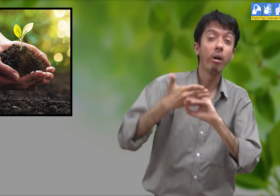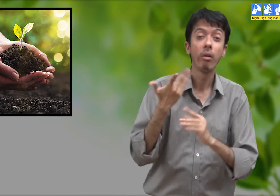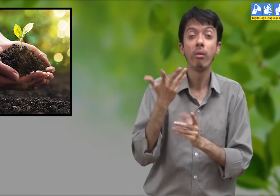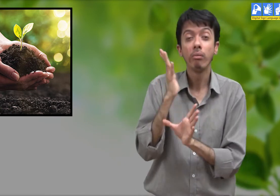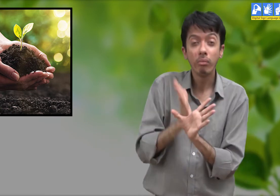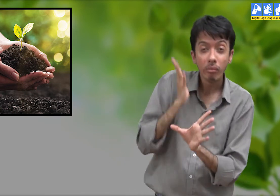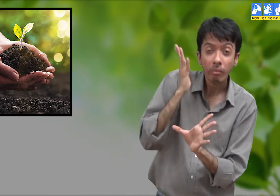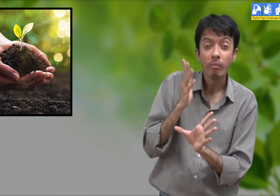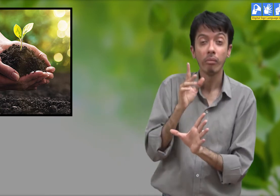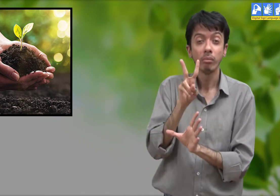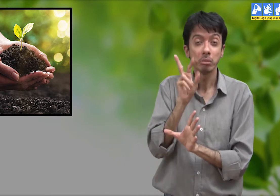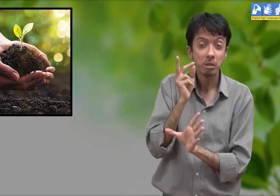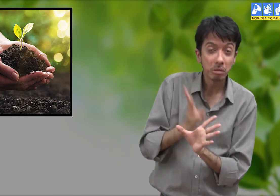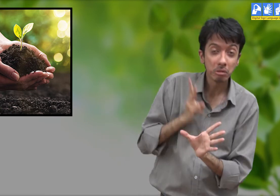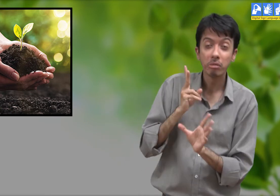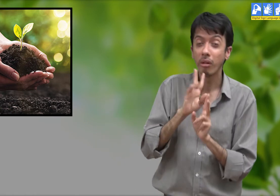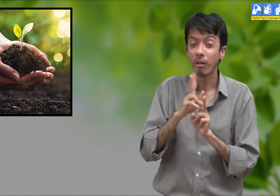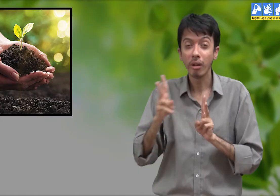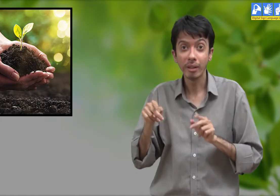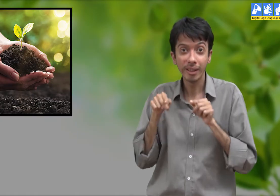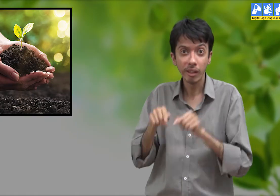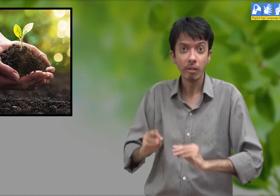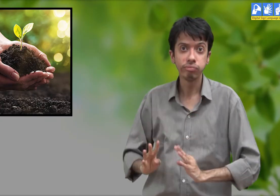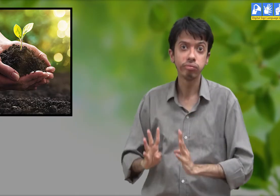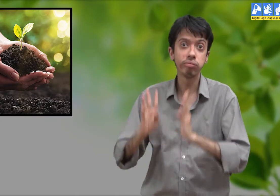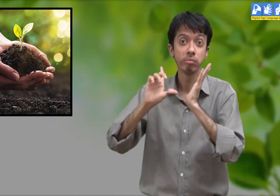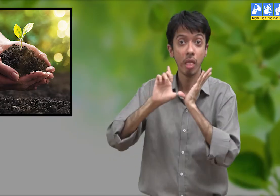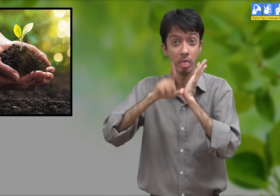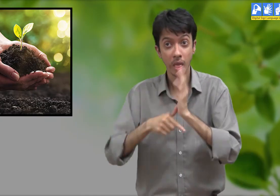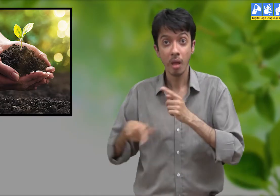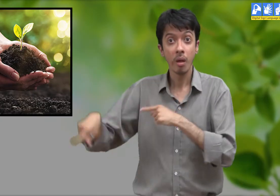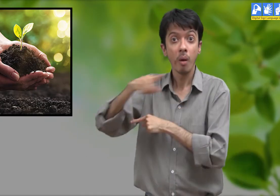It will take ten to twenty years for a plant to become a tree.